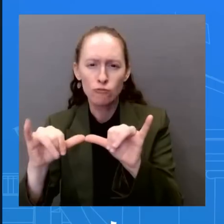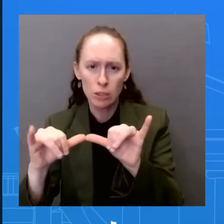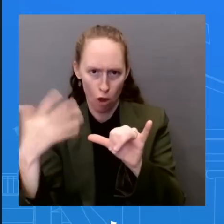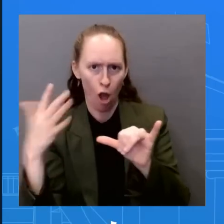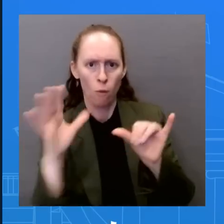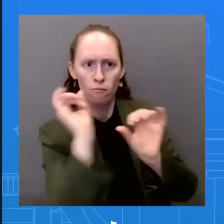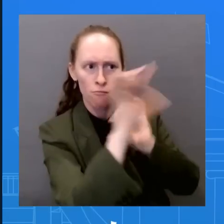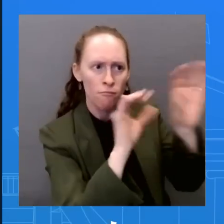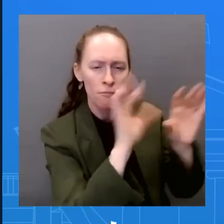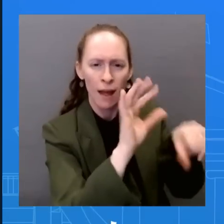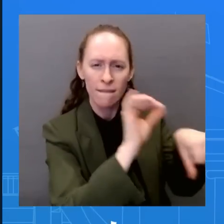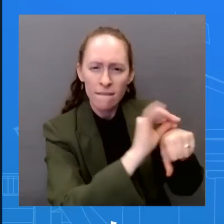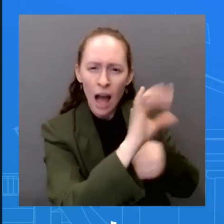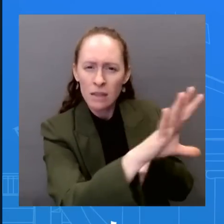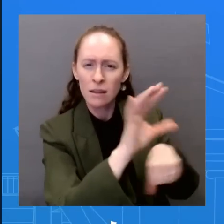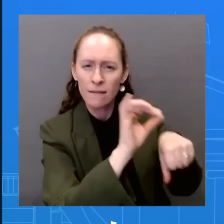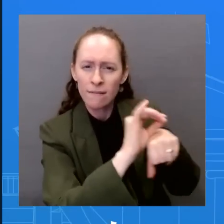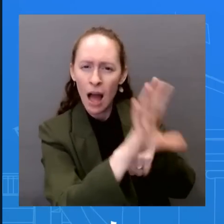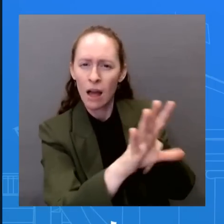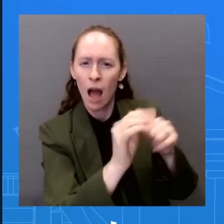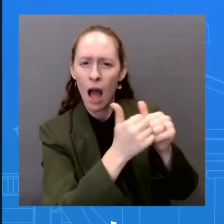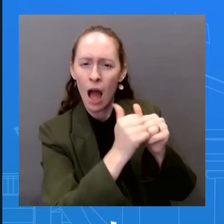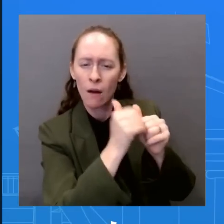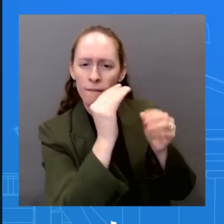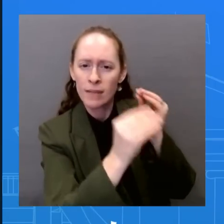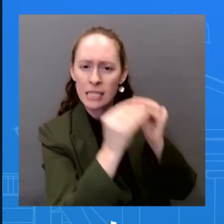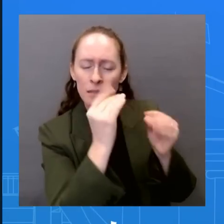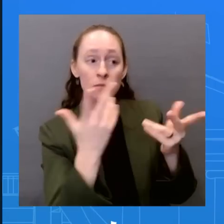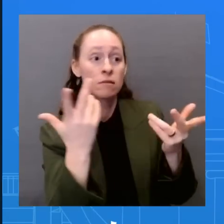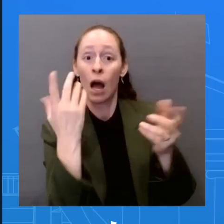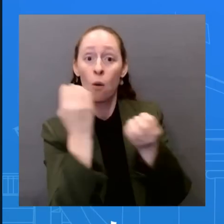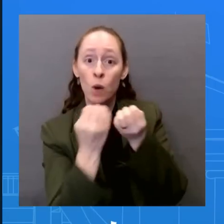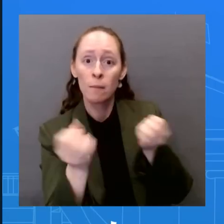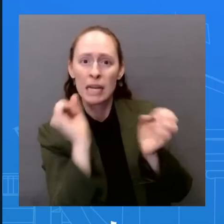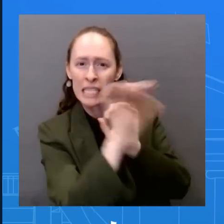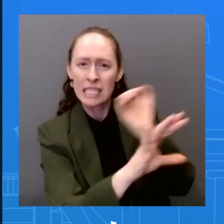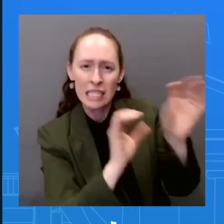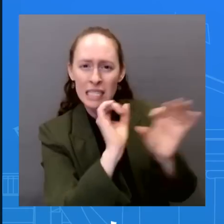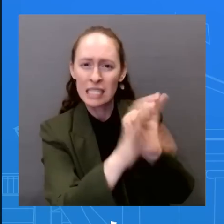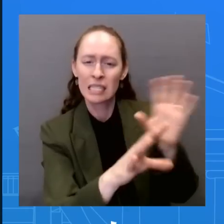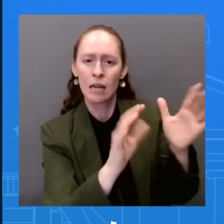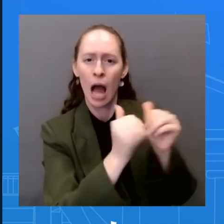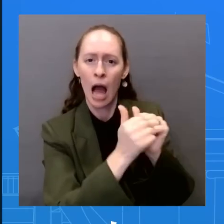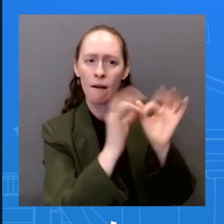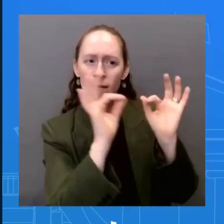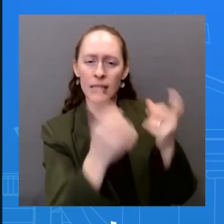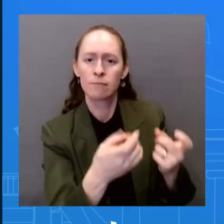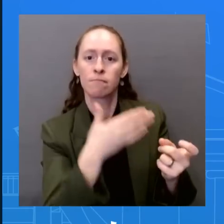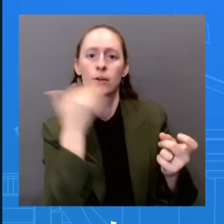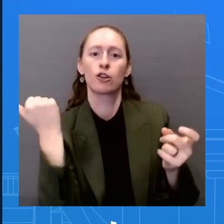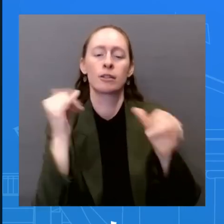to repair the water treatment facility, and support with safety inspections. The emergency declaration signed by this President